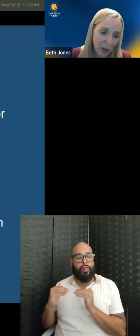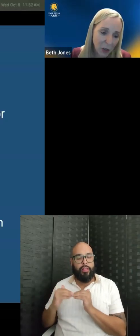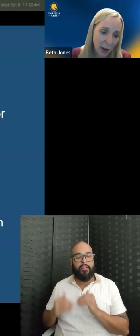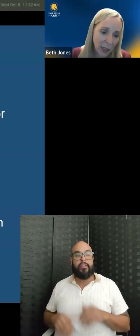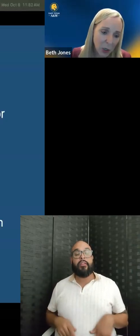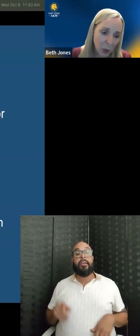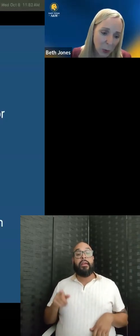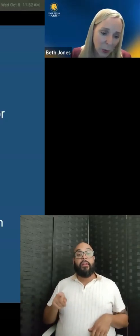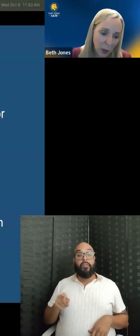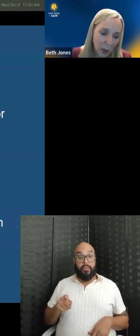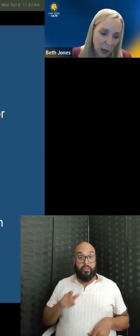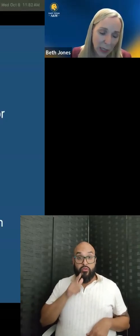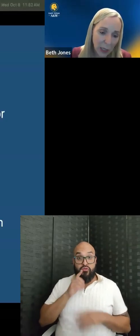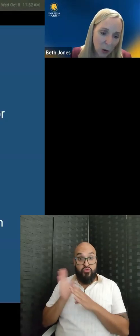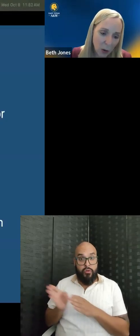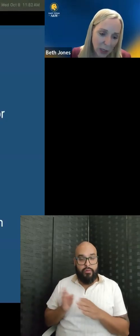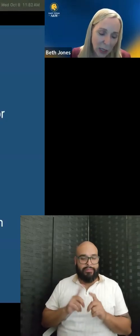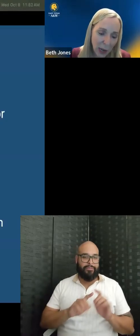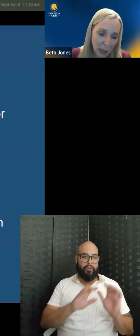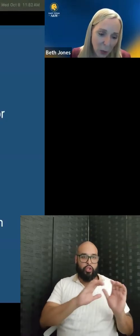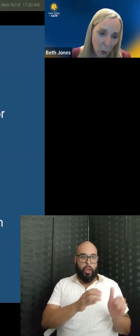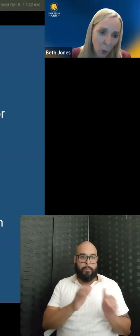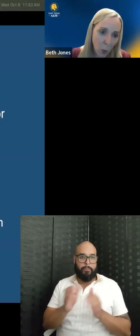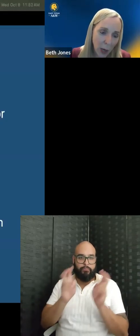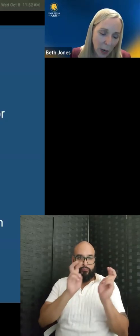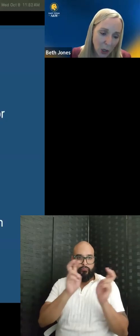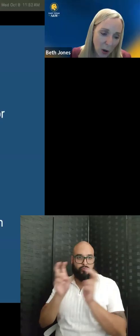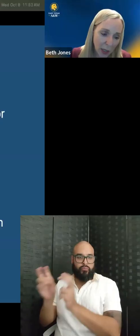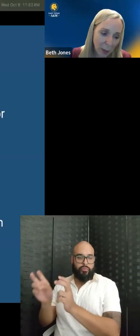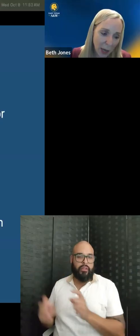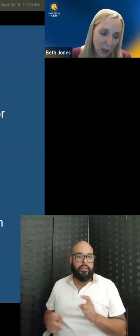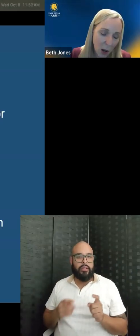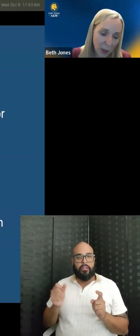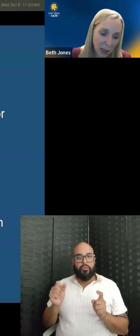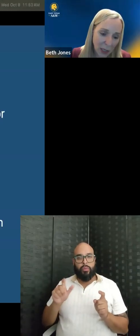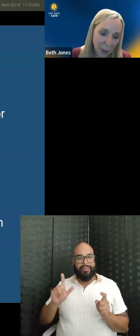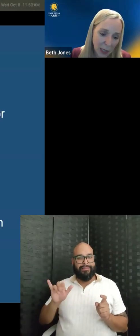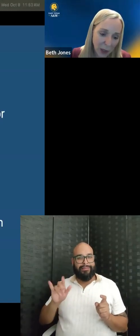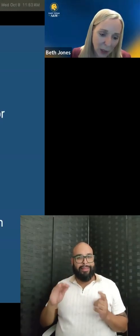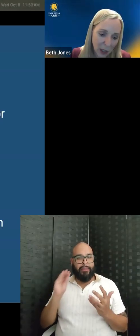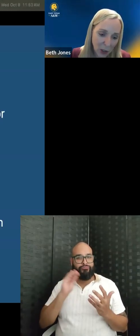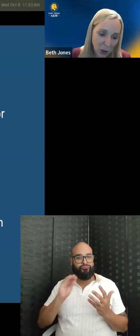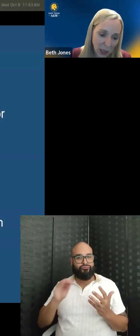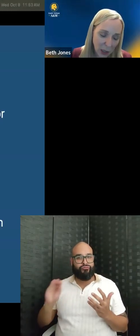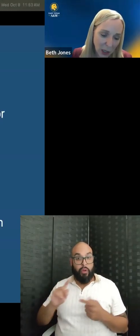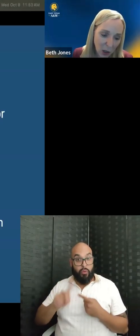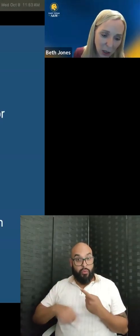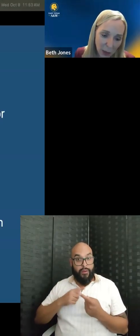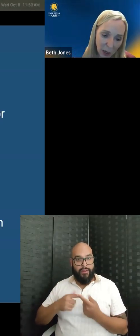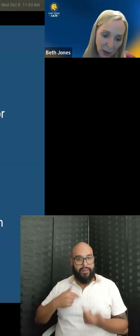And I've tried to link on the slides when I'm talking about a topic that's specifically addressed in that document.